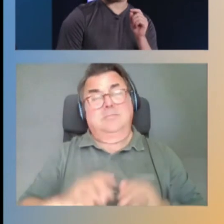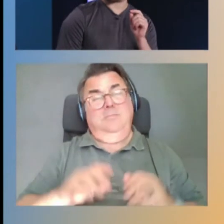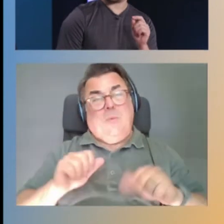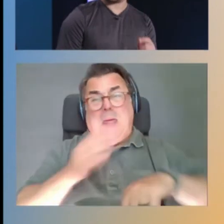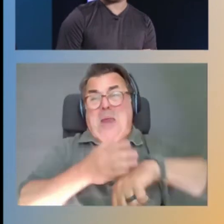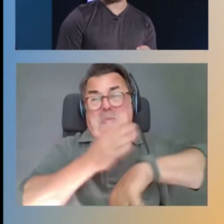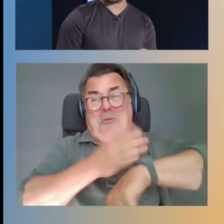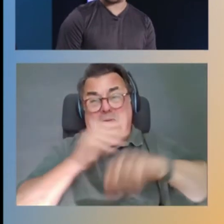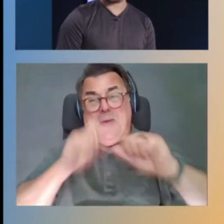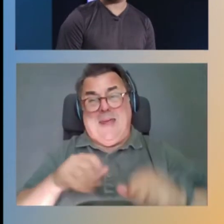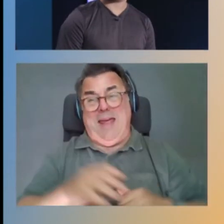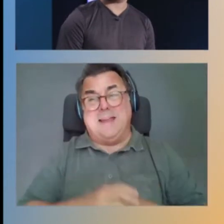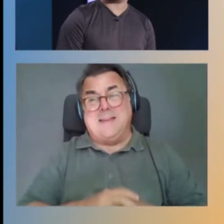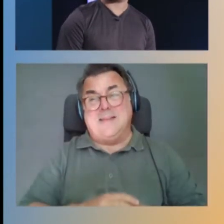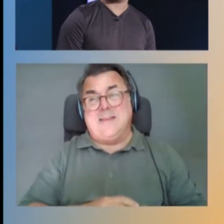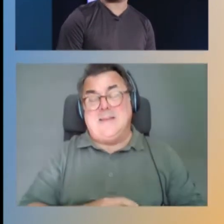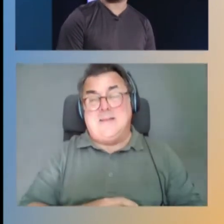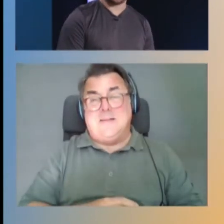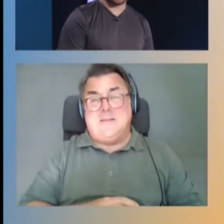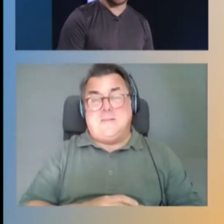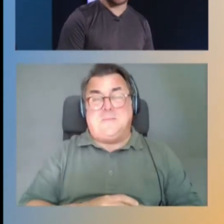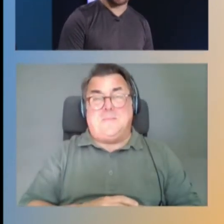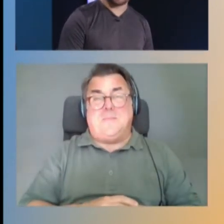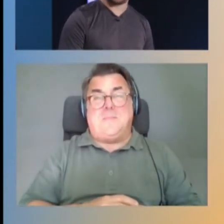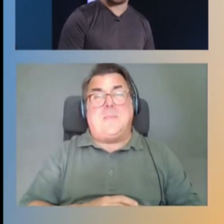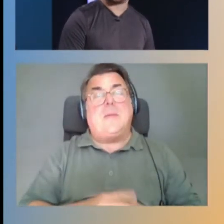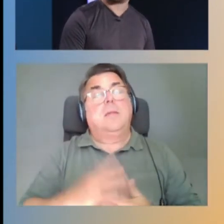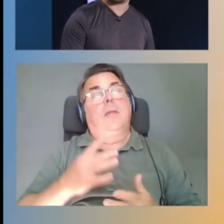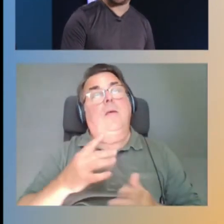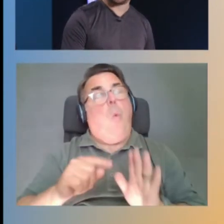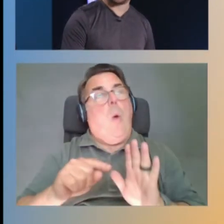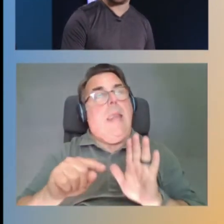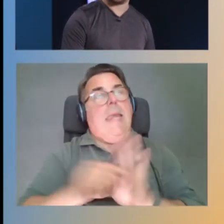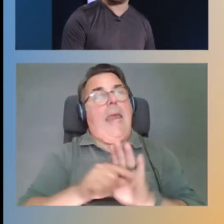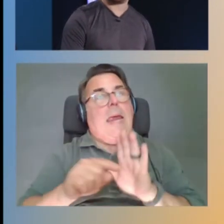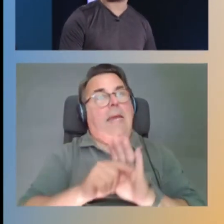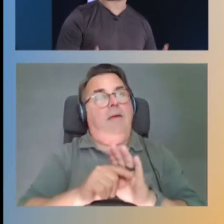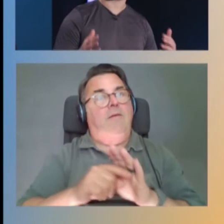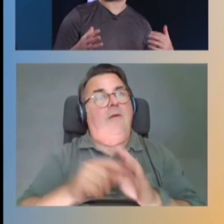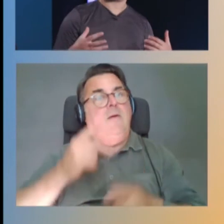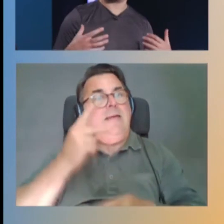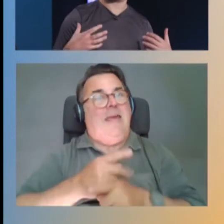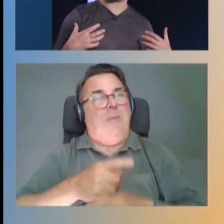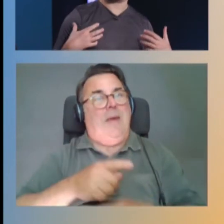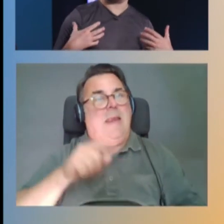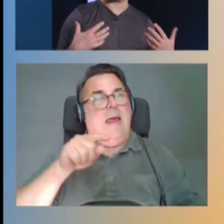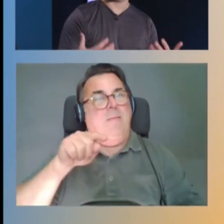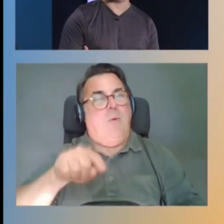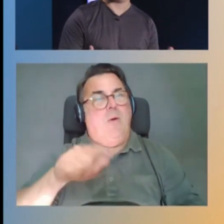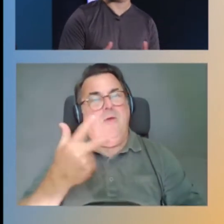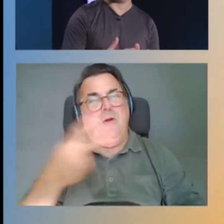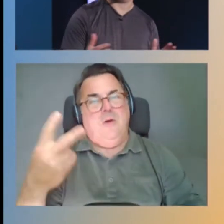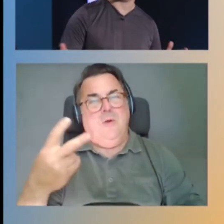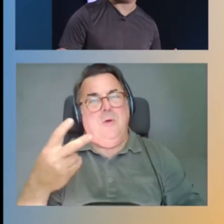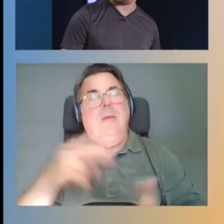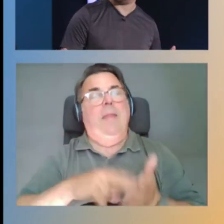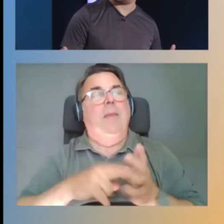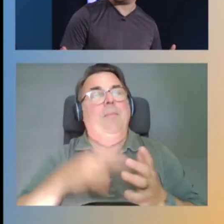There's actually a downside of keeping some of the model in floating 0.32, because that means that the memory footprint is quite high.